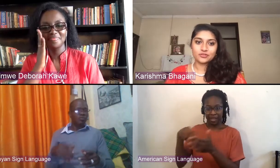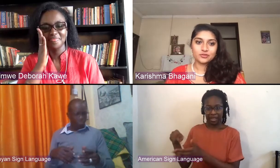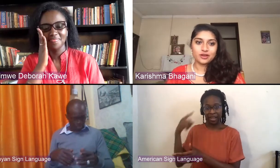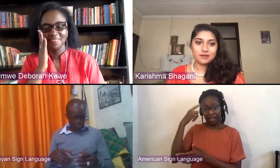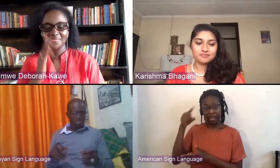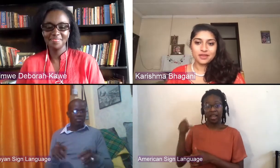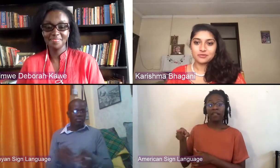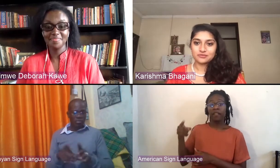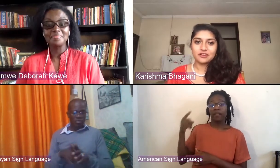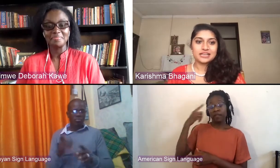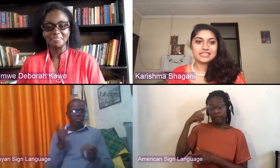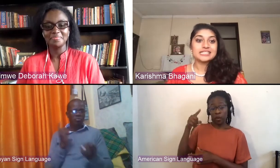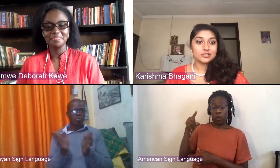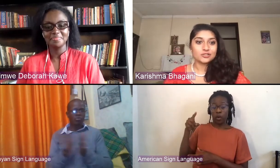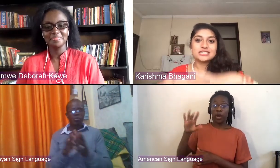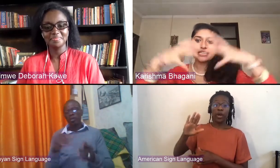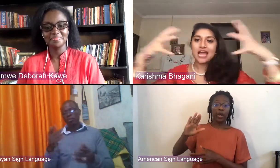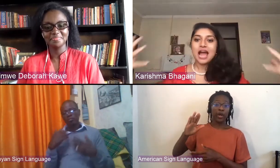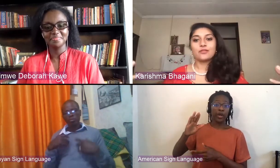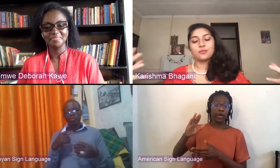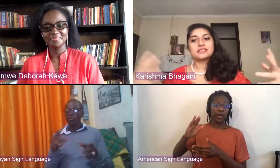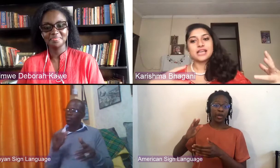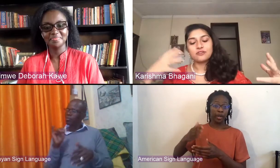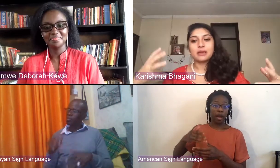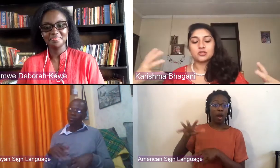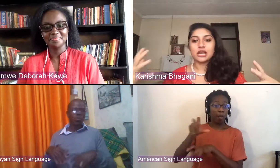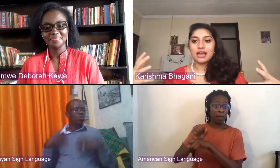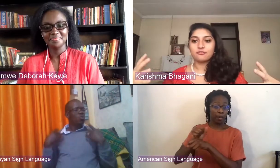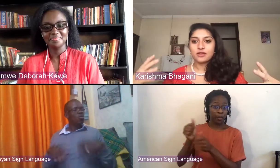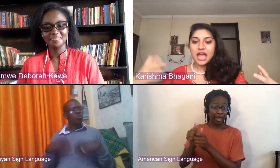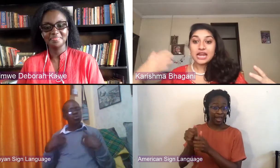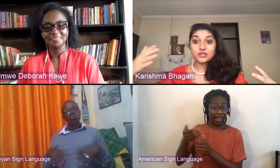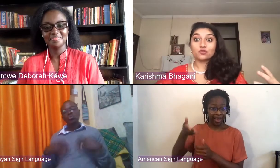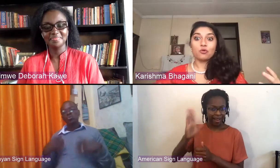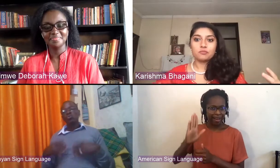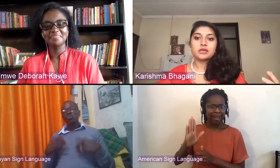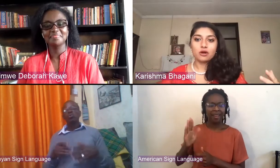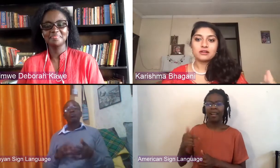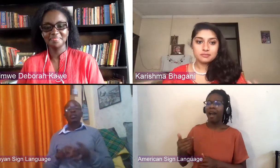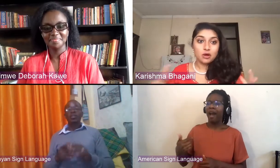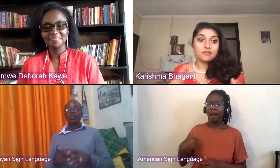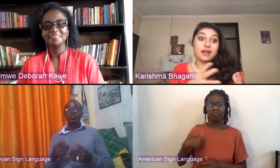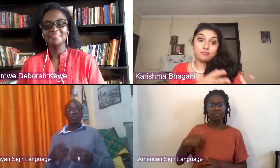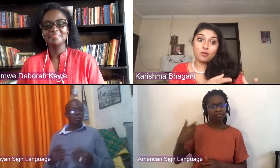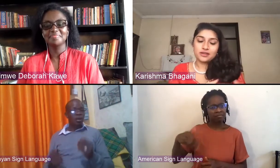So that was very exciting to see how the piece kind of came to life and has grown beyond that moment